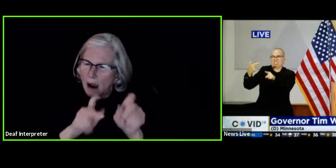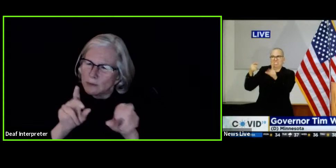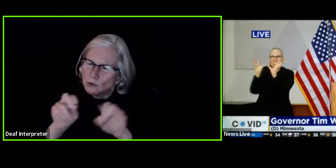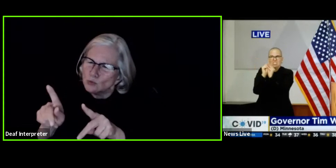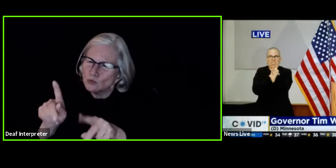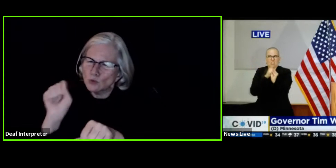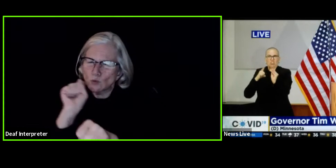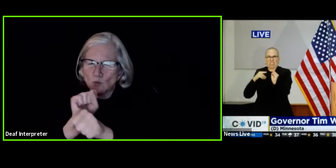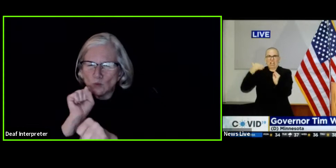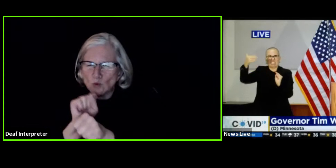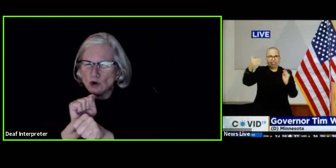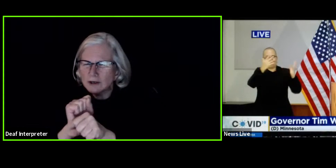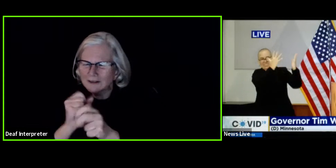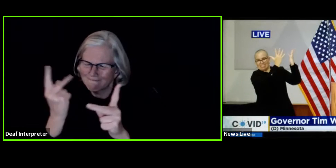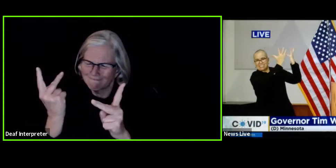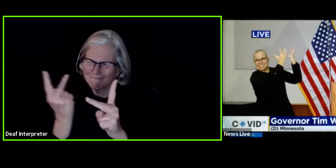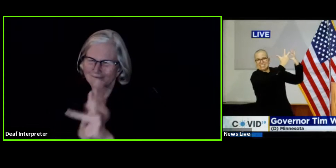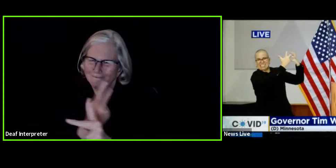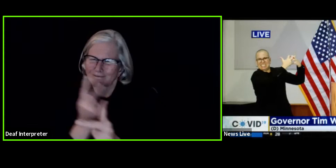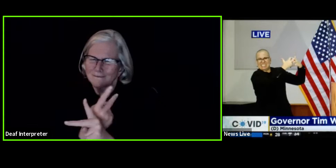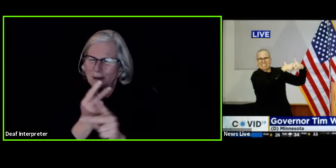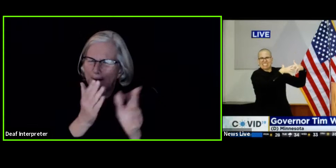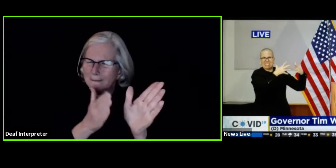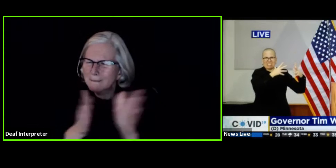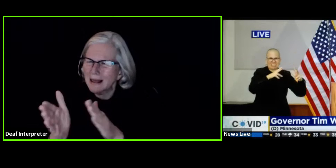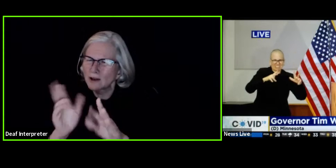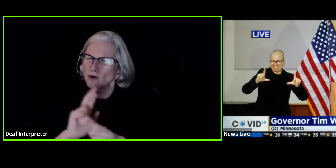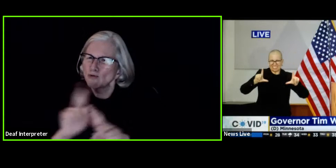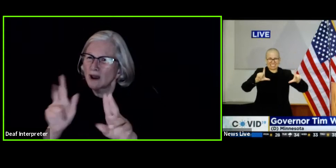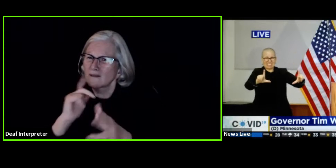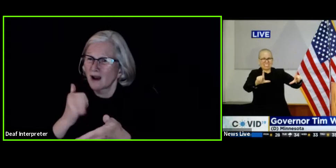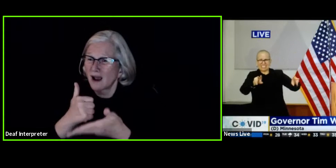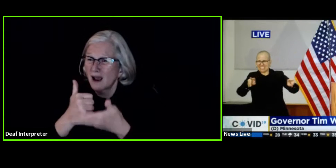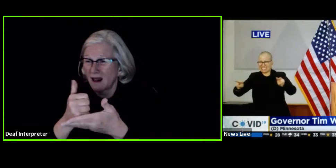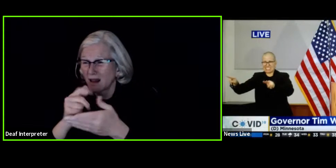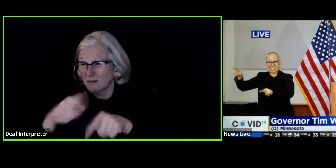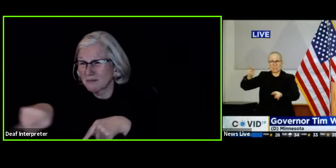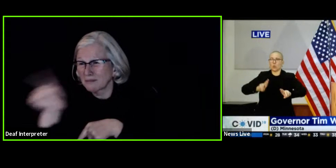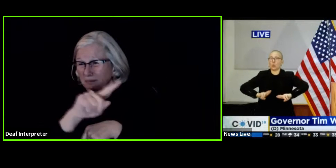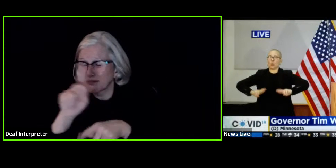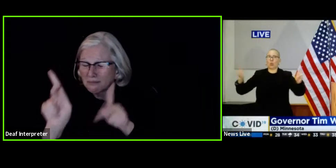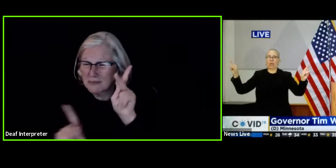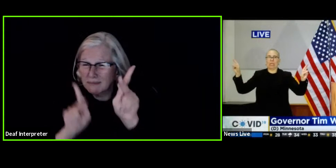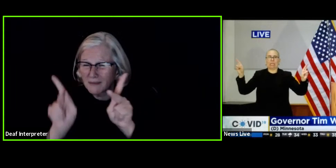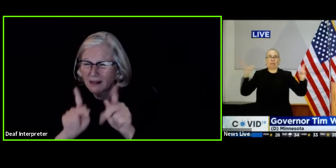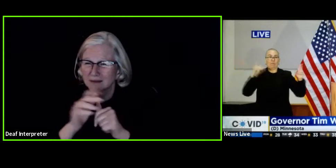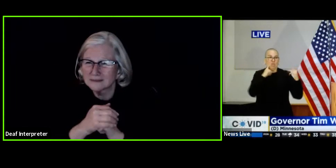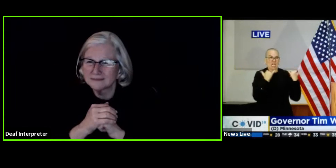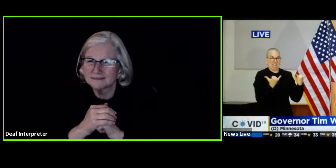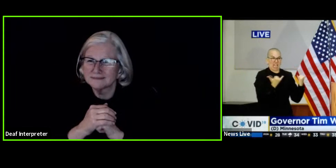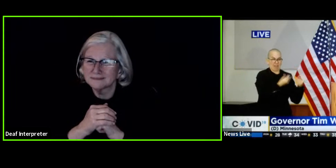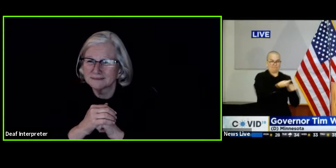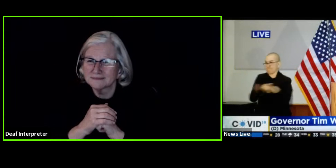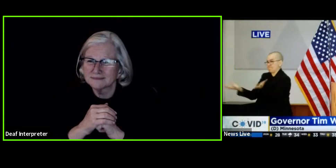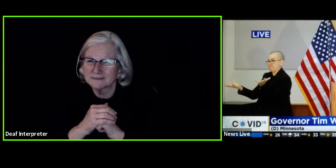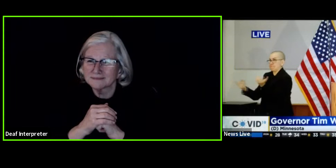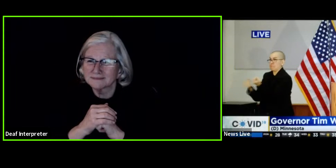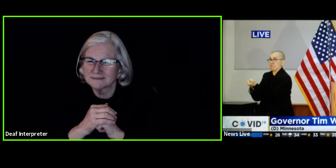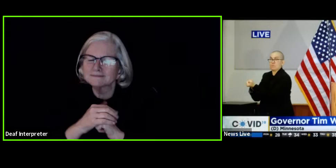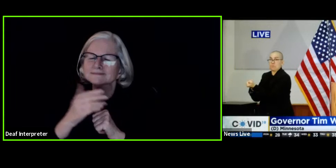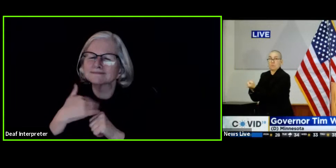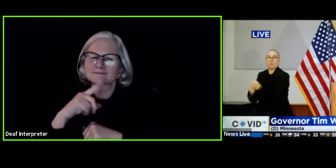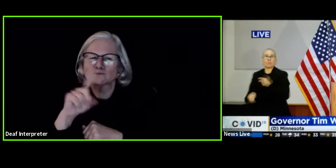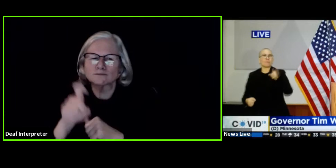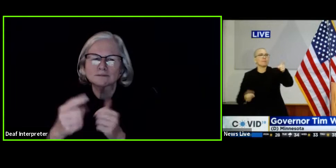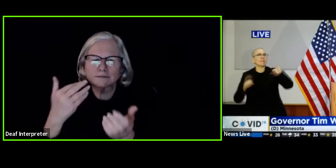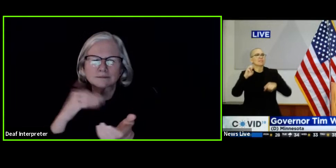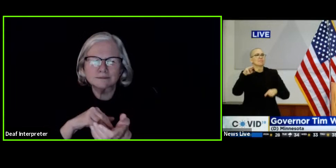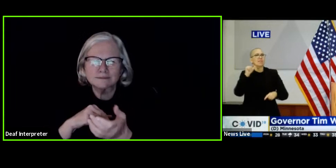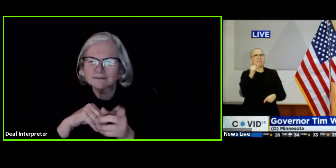AT SOME OF THOSE NUMBERS, PUT THAT PACKAGE TOGETHER AND GET